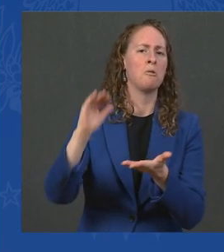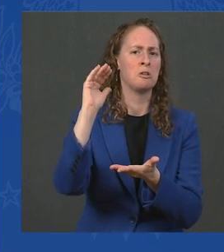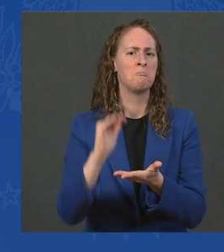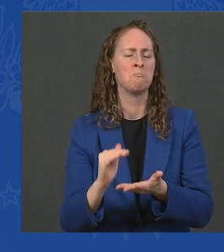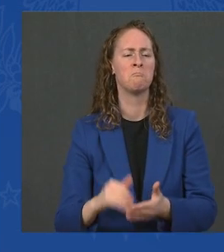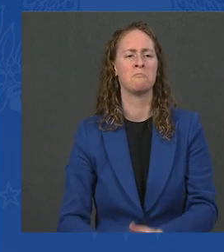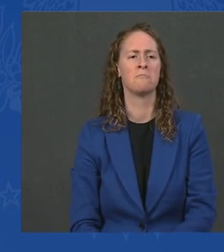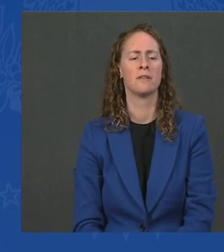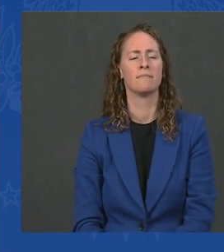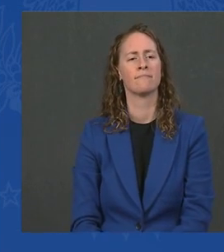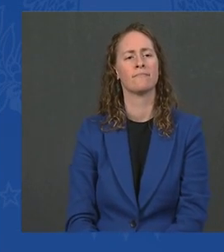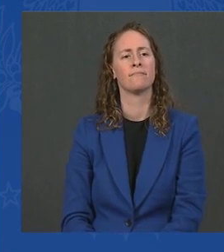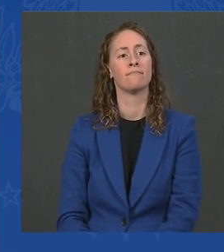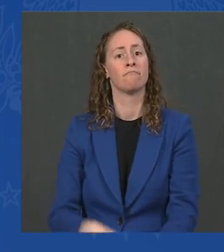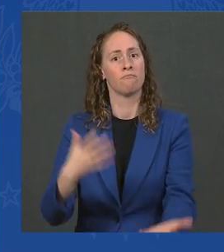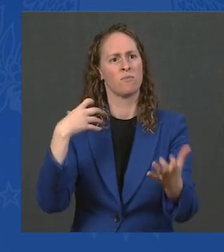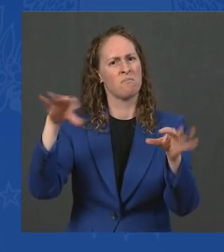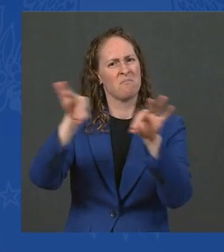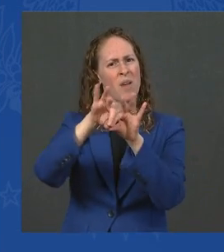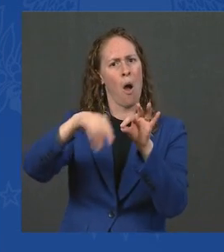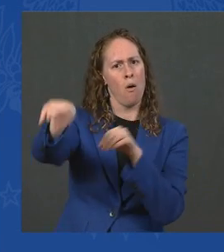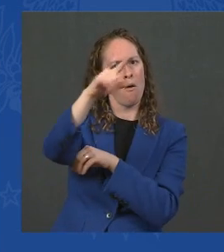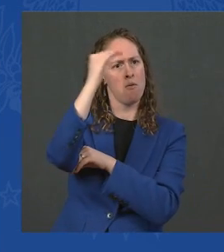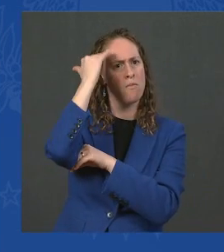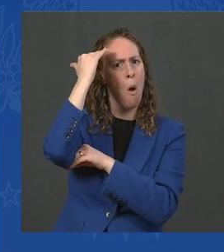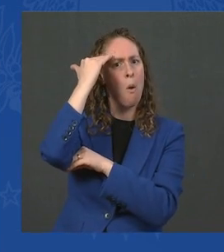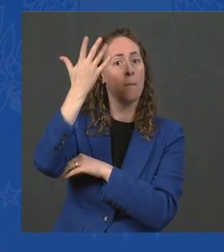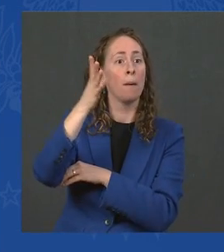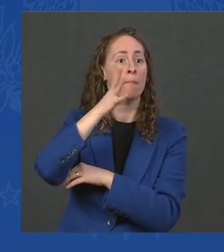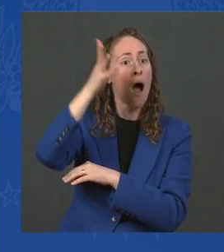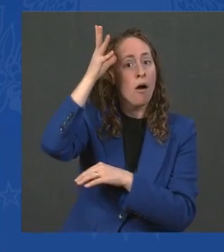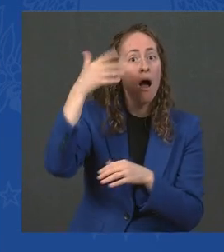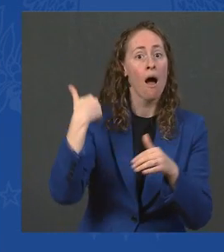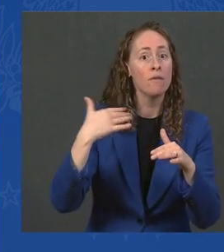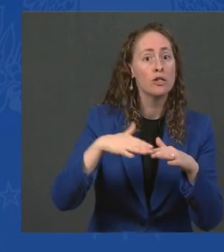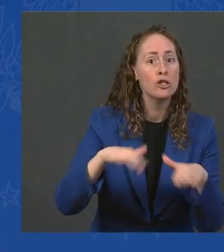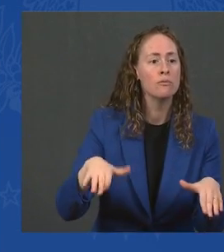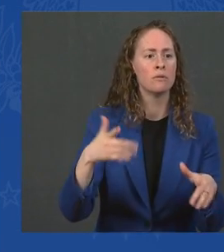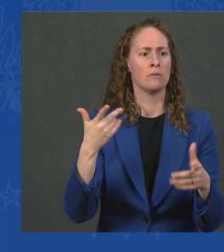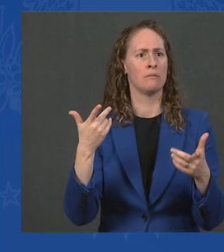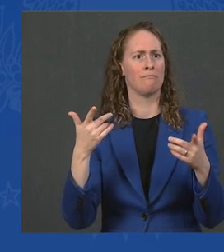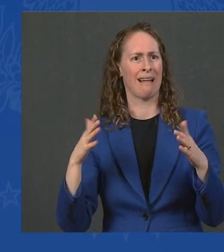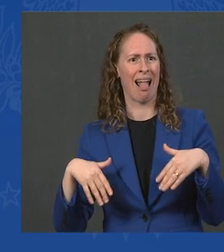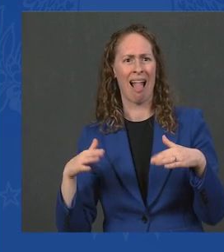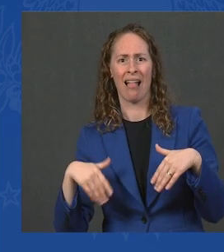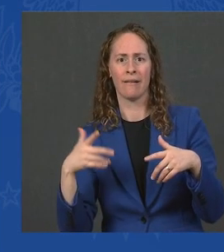particularly for a parent of a child not old enough to be vaccinated. You'll be able to test your child at home